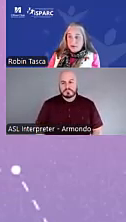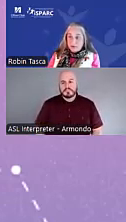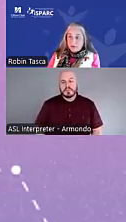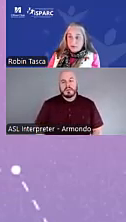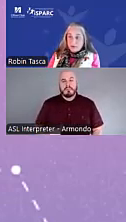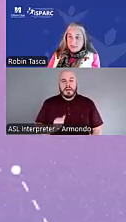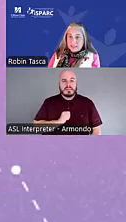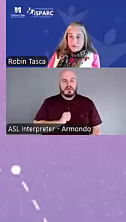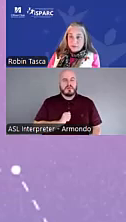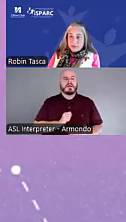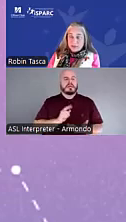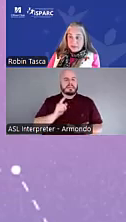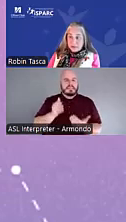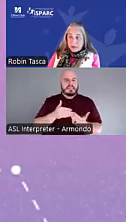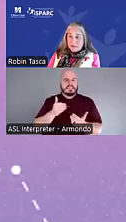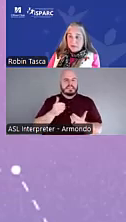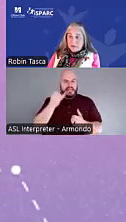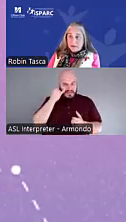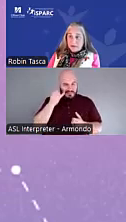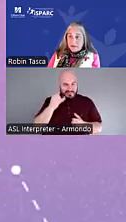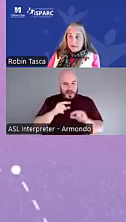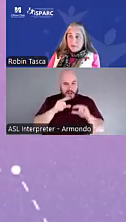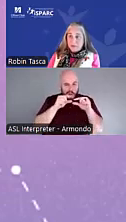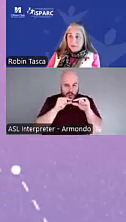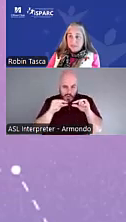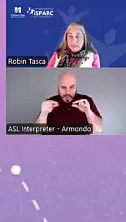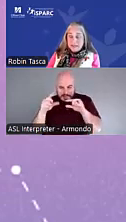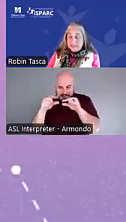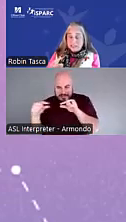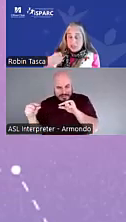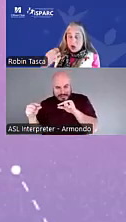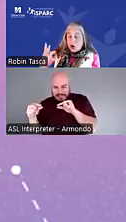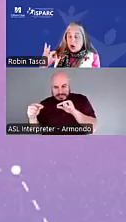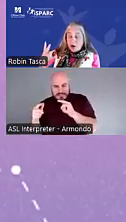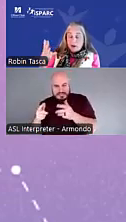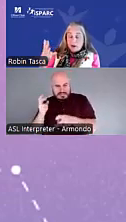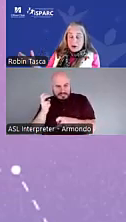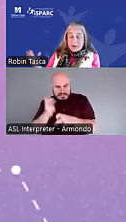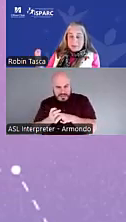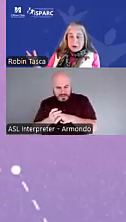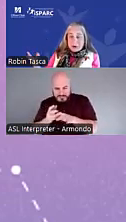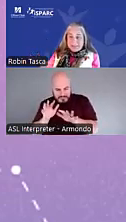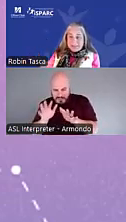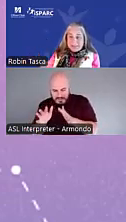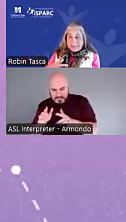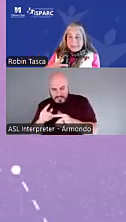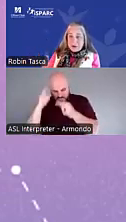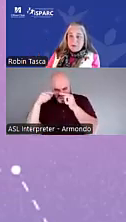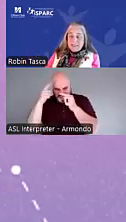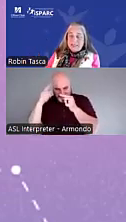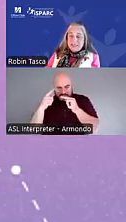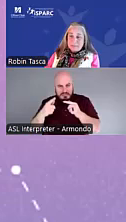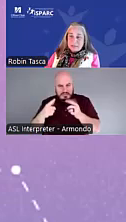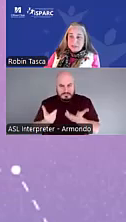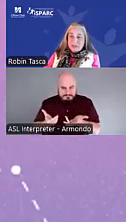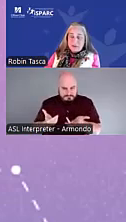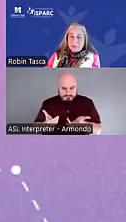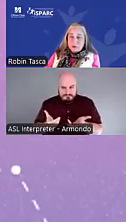they're all lowercase for me-- and I don't have any visual problems-- it's just hard for my brain to process what's being said, especially